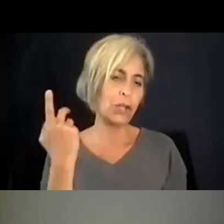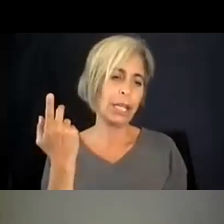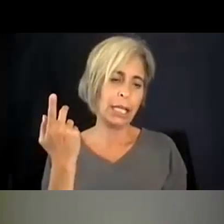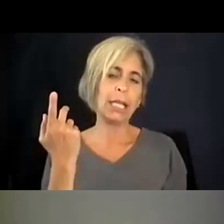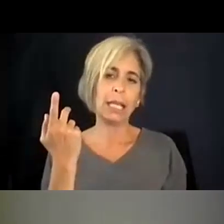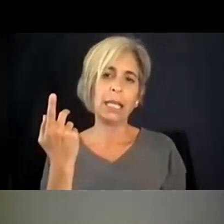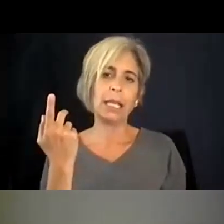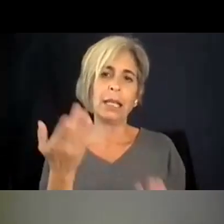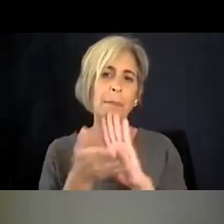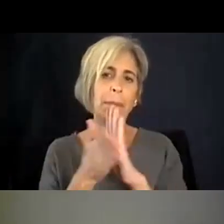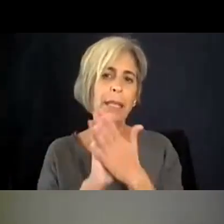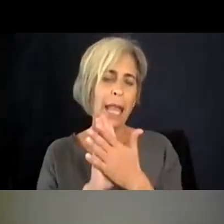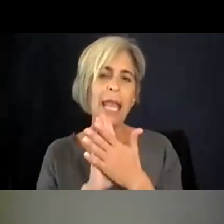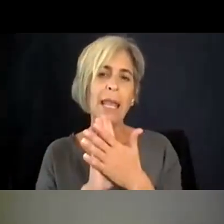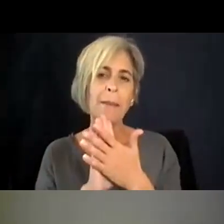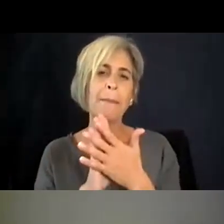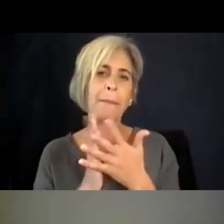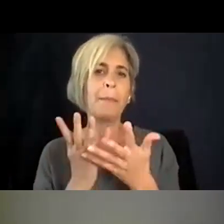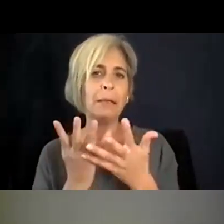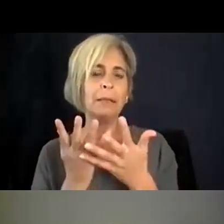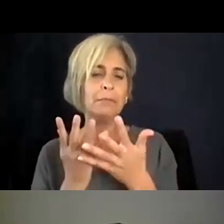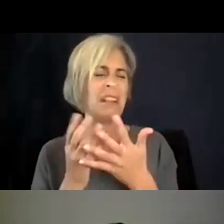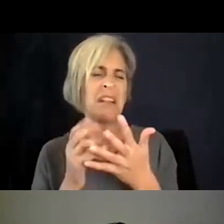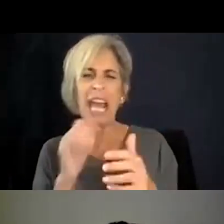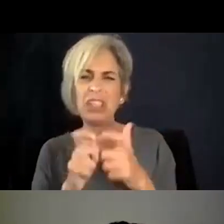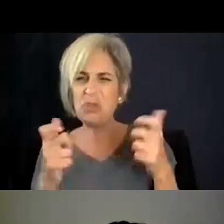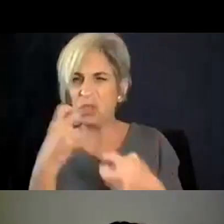hearing became less of an issue when I entered the workforce and that was until